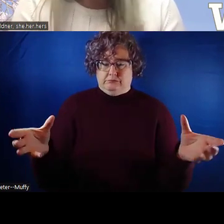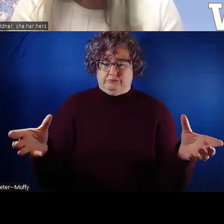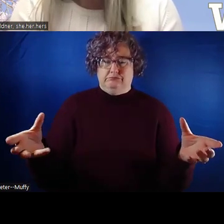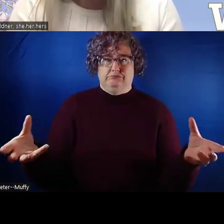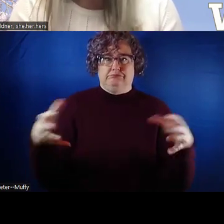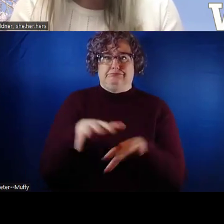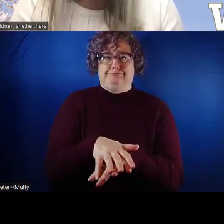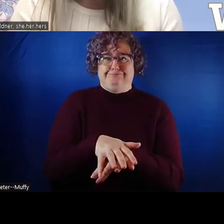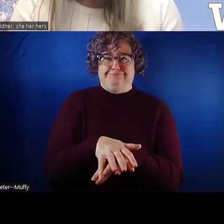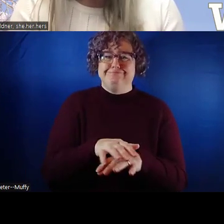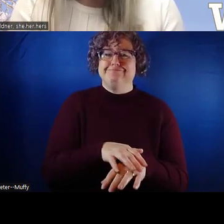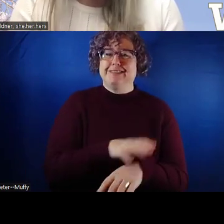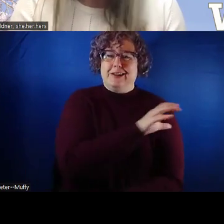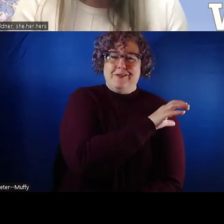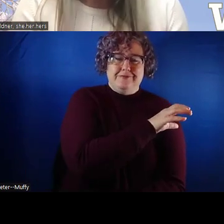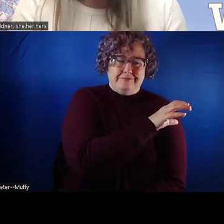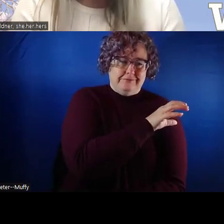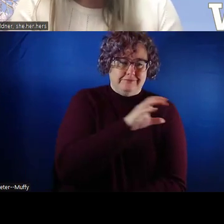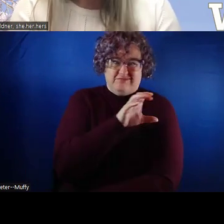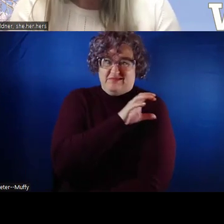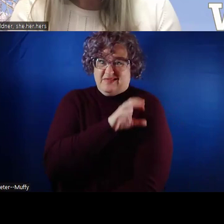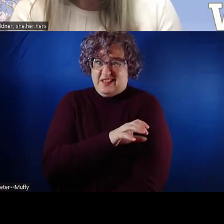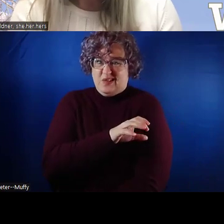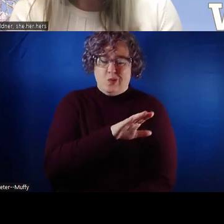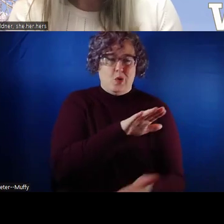and academic and more recently, lived experience